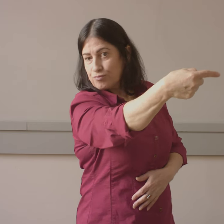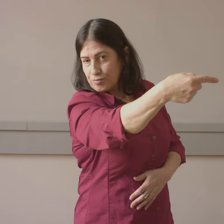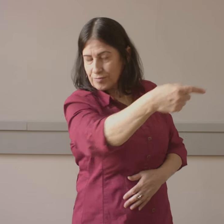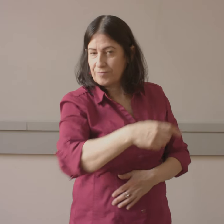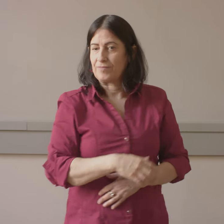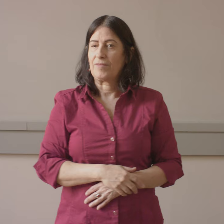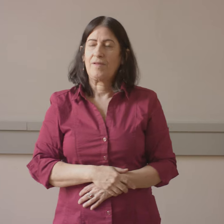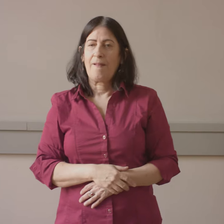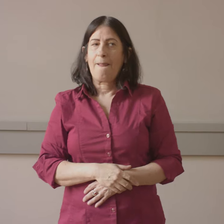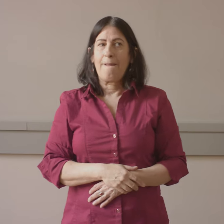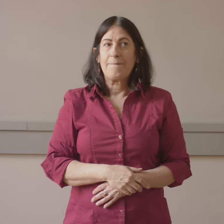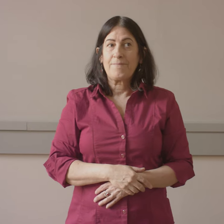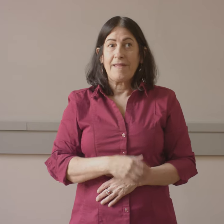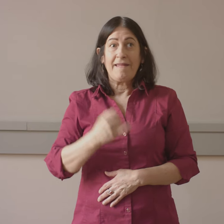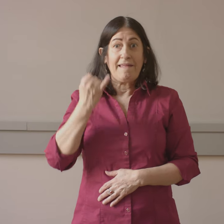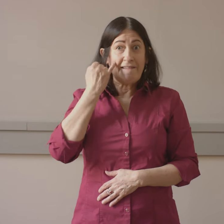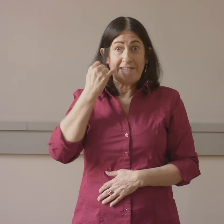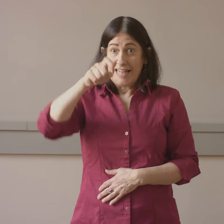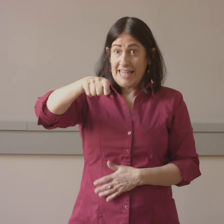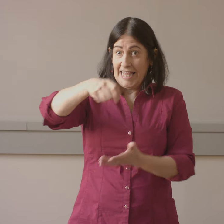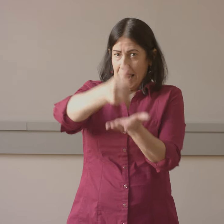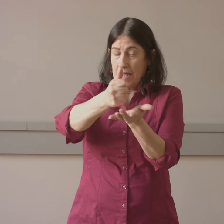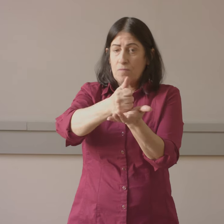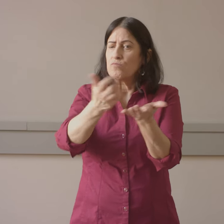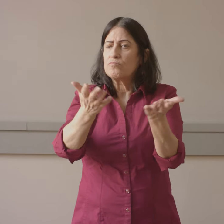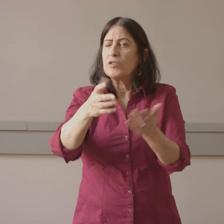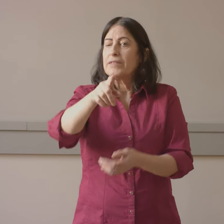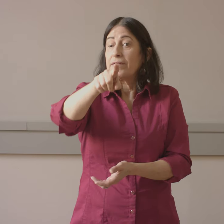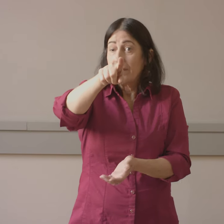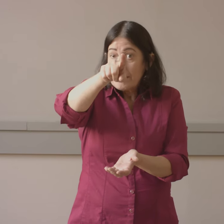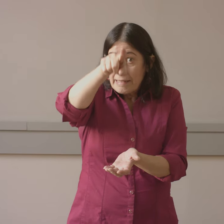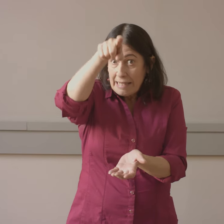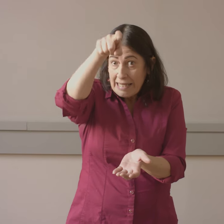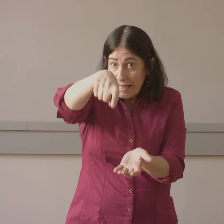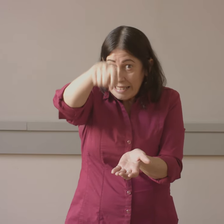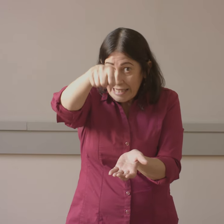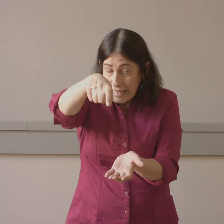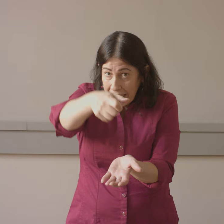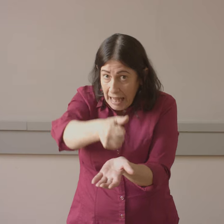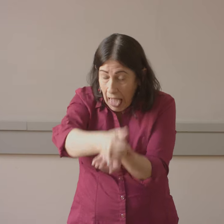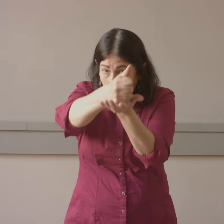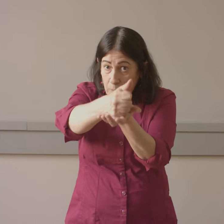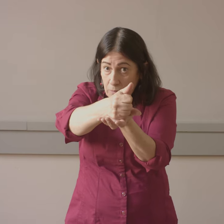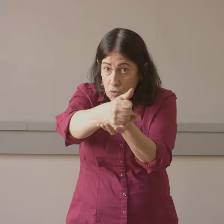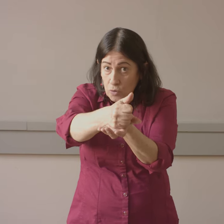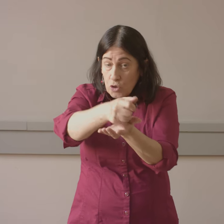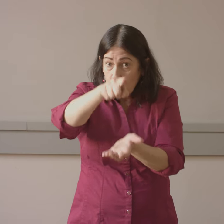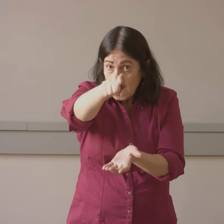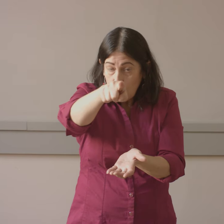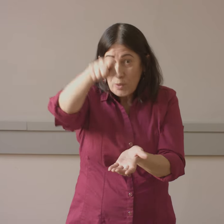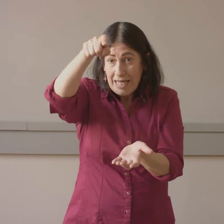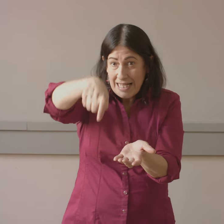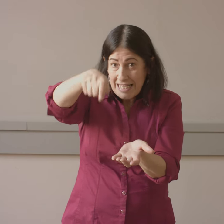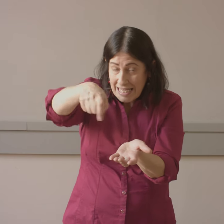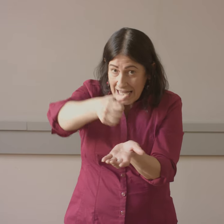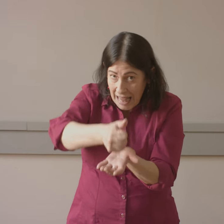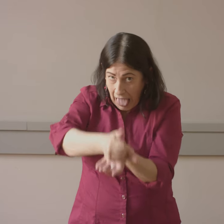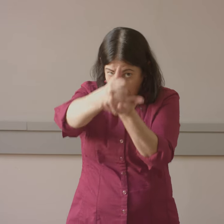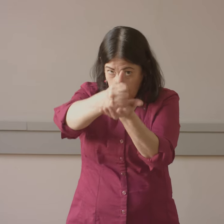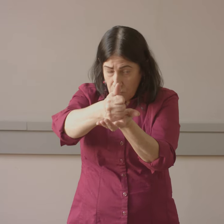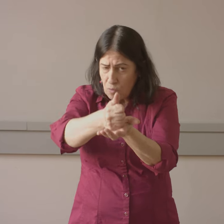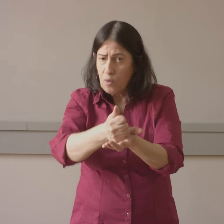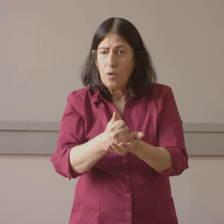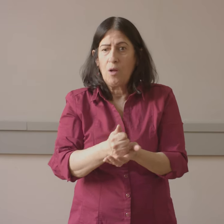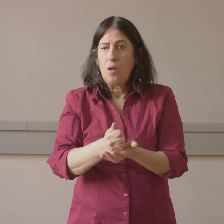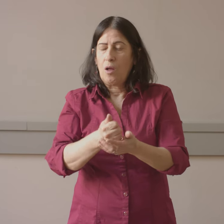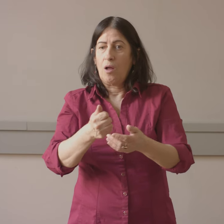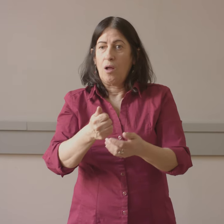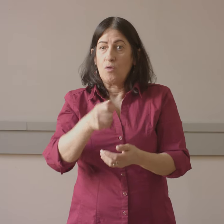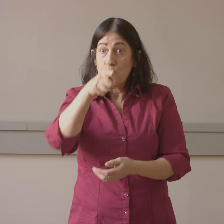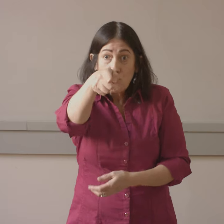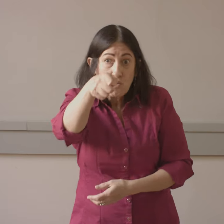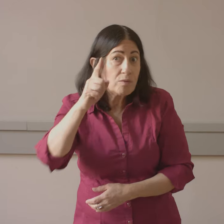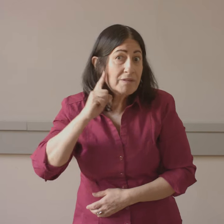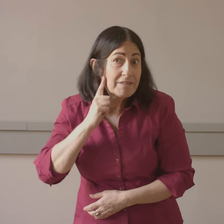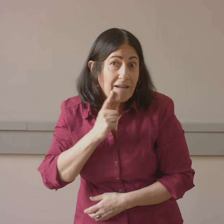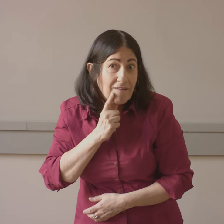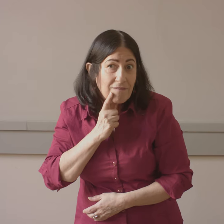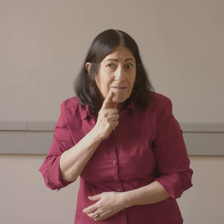right. If you need help, need help, this is how you sign that you need help are you